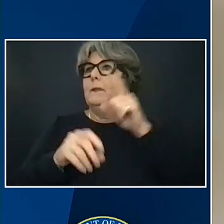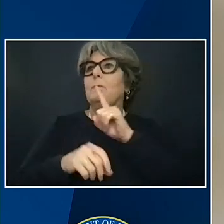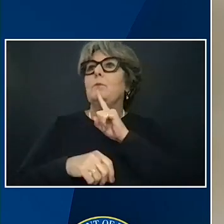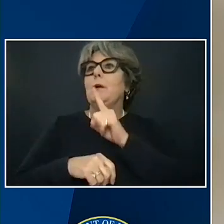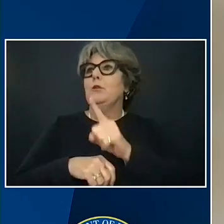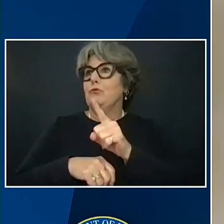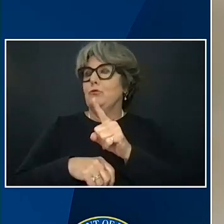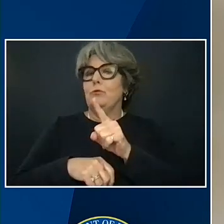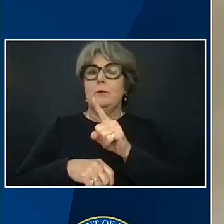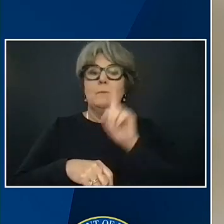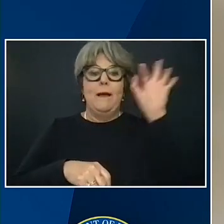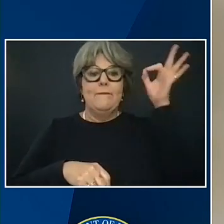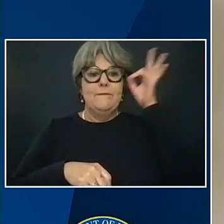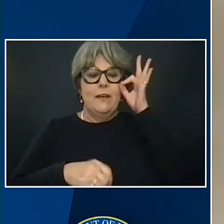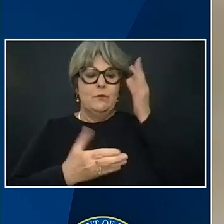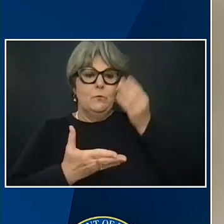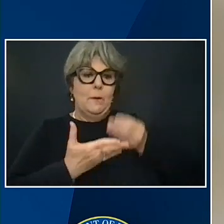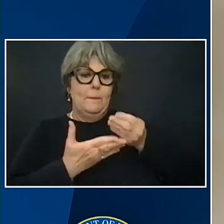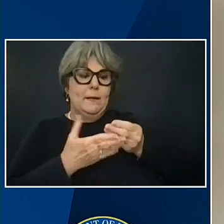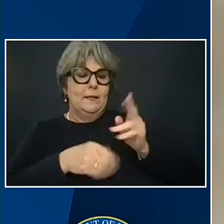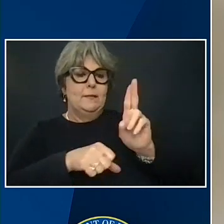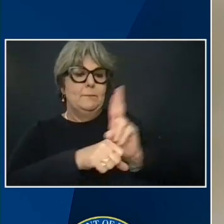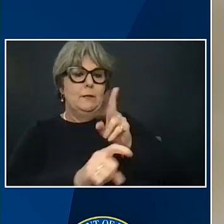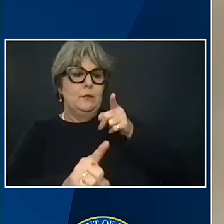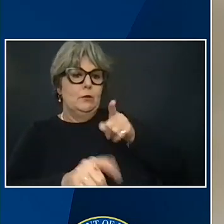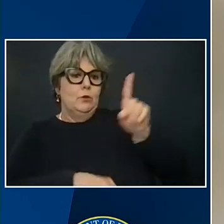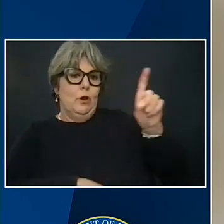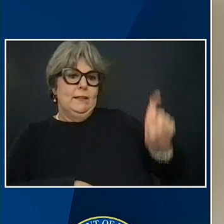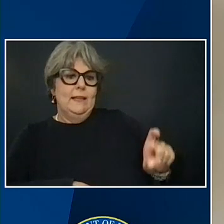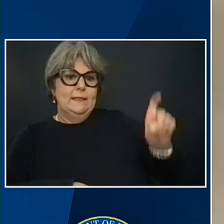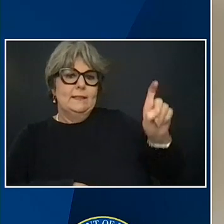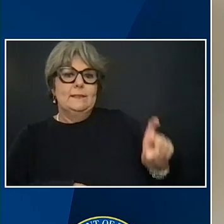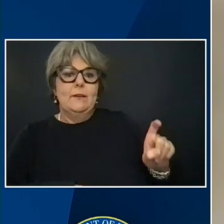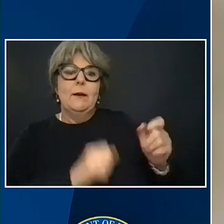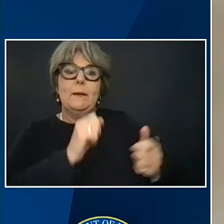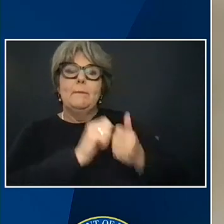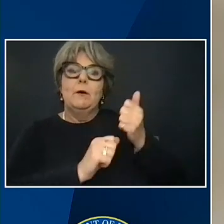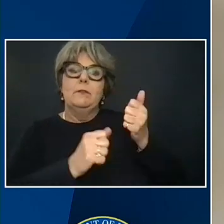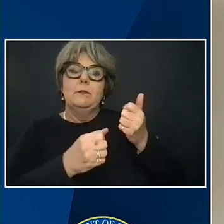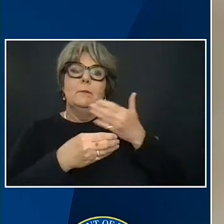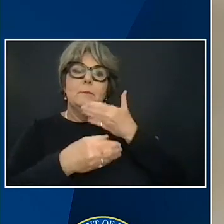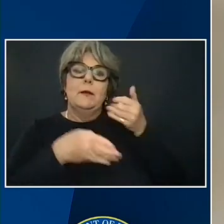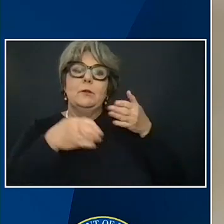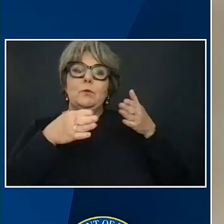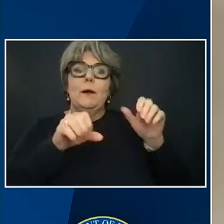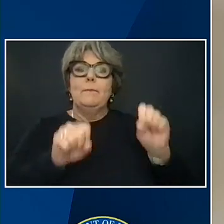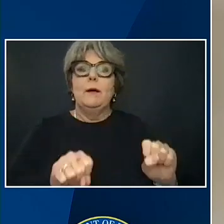Federal Student Aid is being used on necessities and in the most effective way possible, but automatic textbook billing